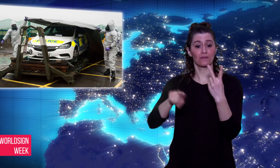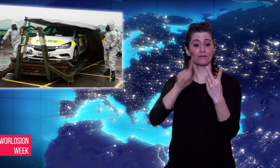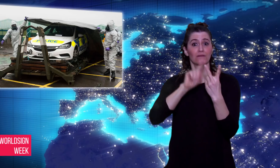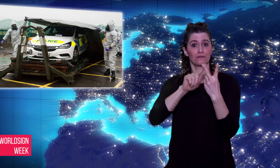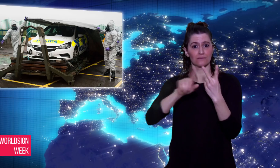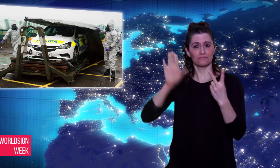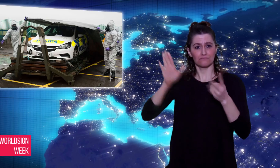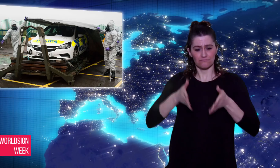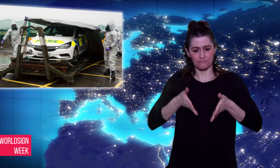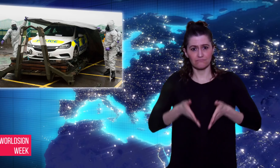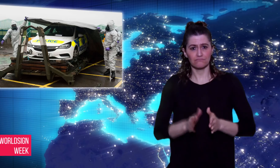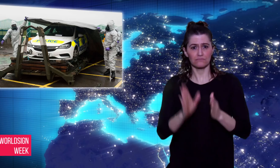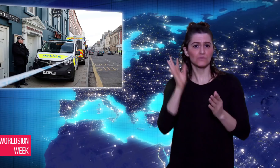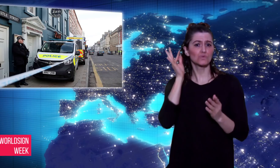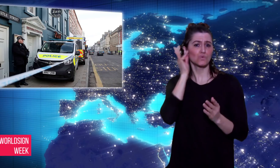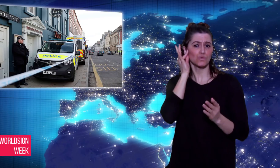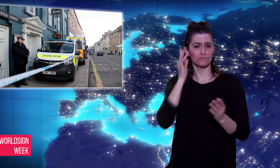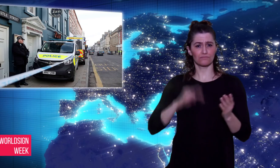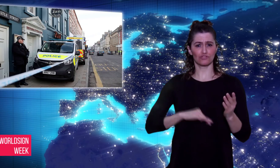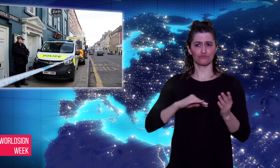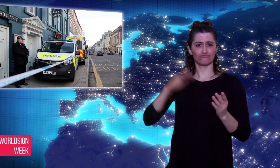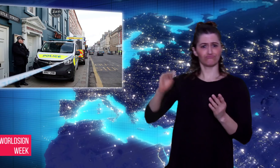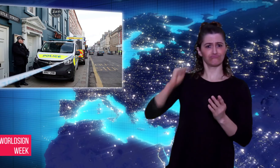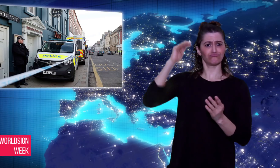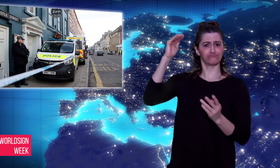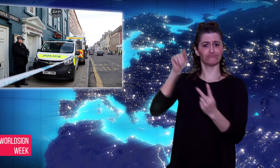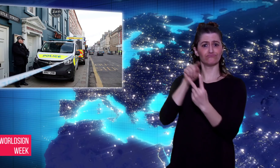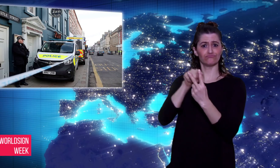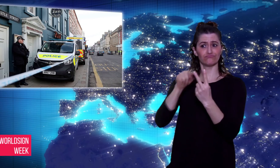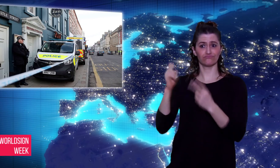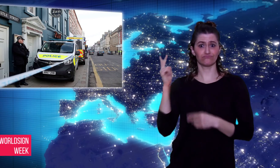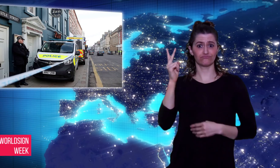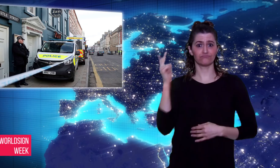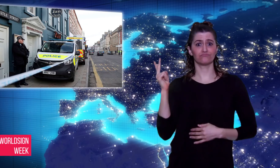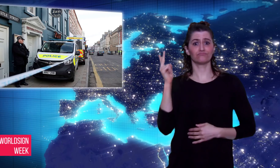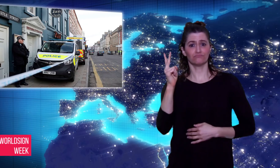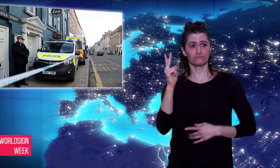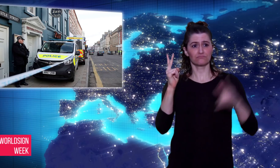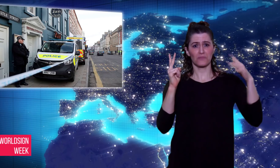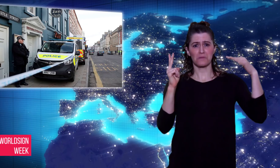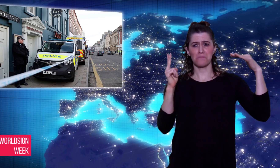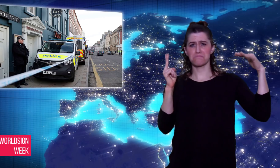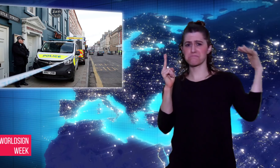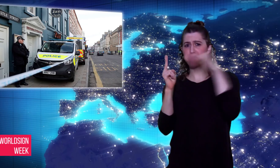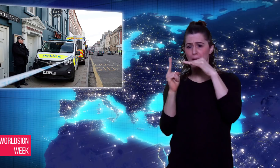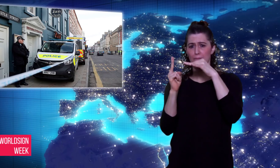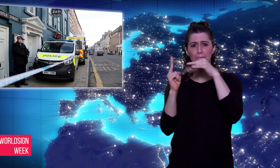attacked by a nerve agent, a form of